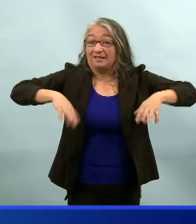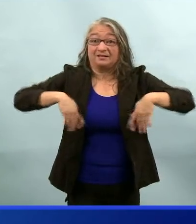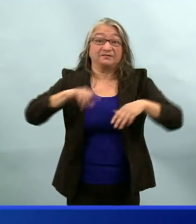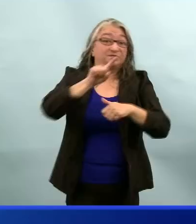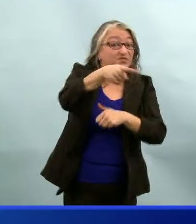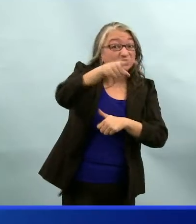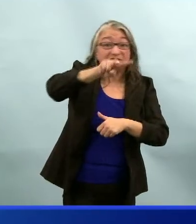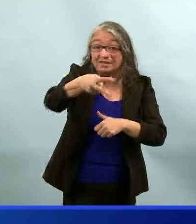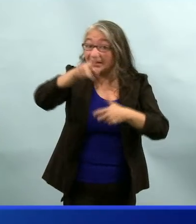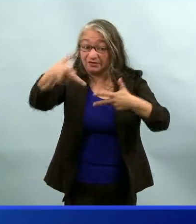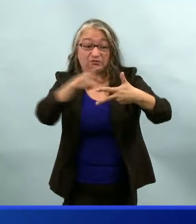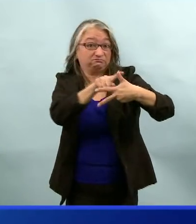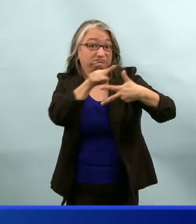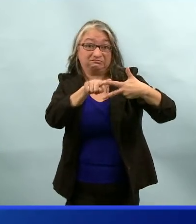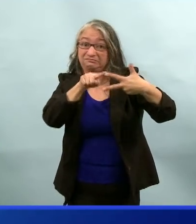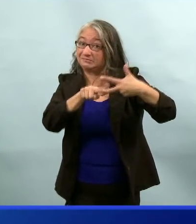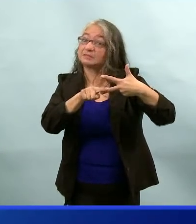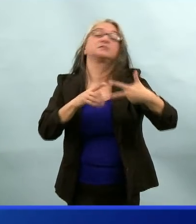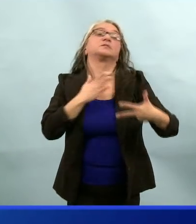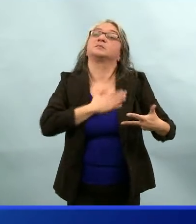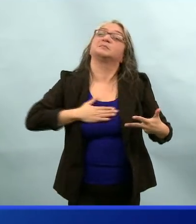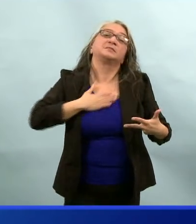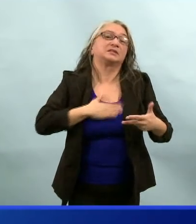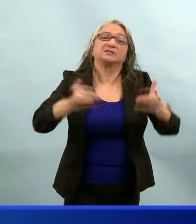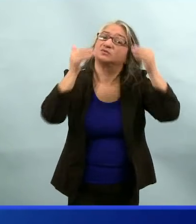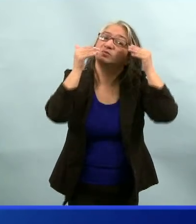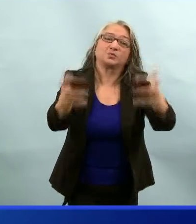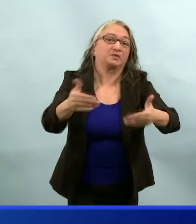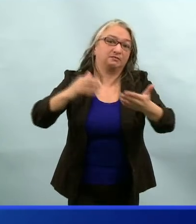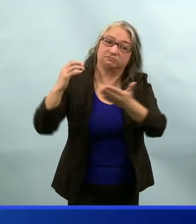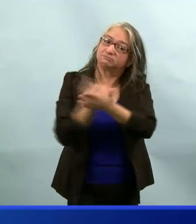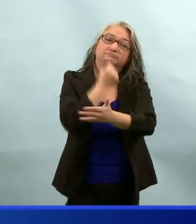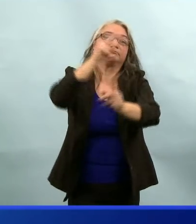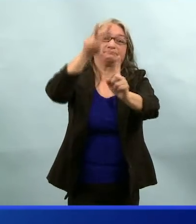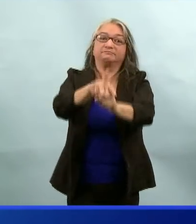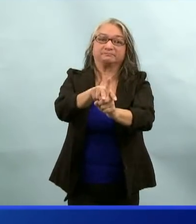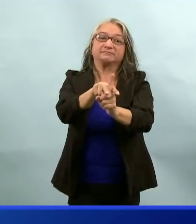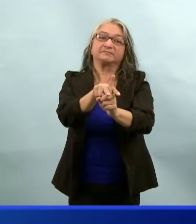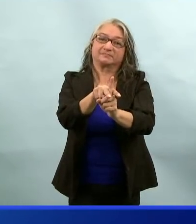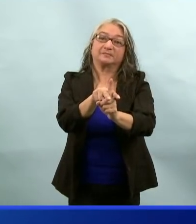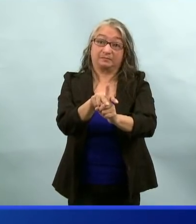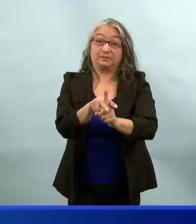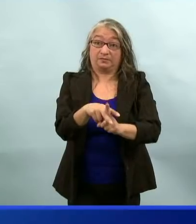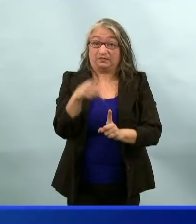you can from coping 19 and from all of the variants of concern before the holidays